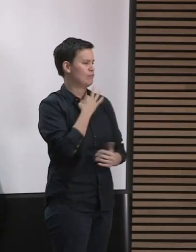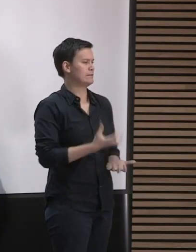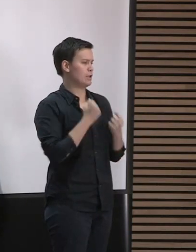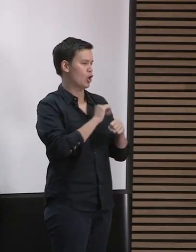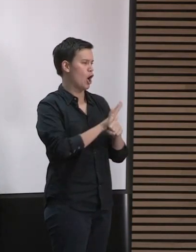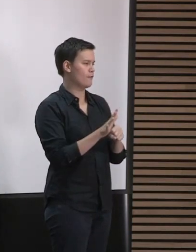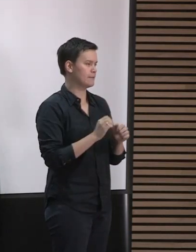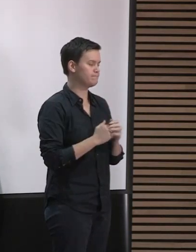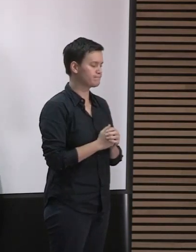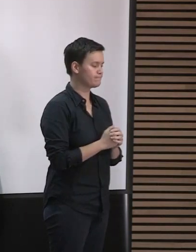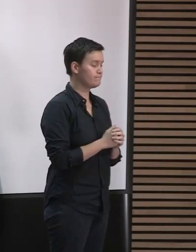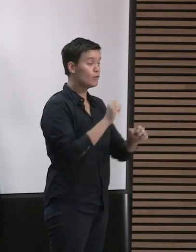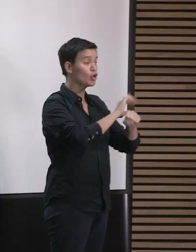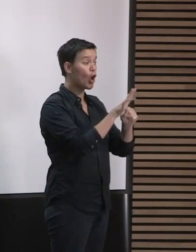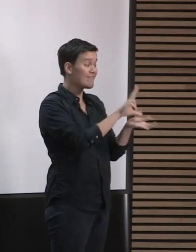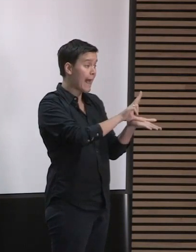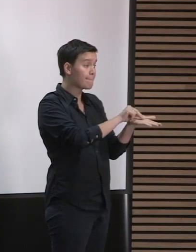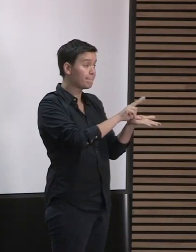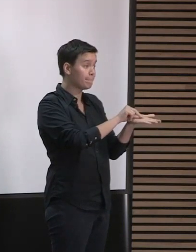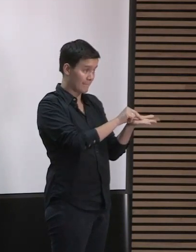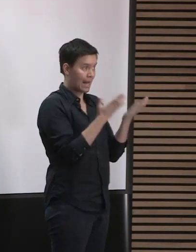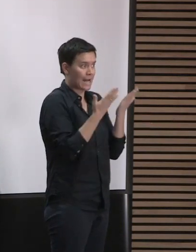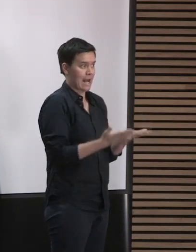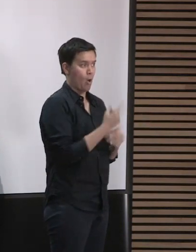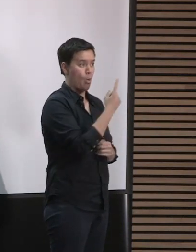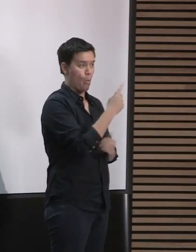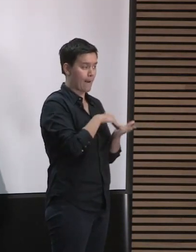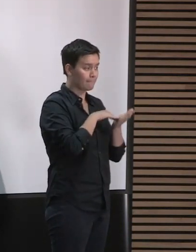also therefore at low risk.